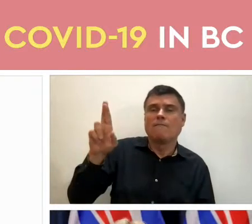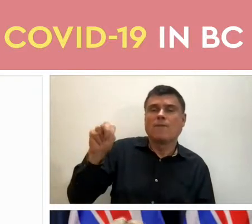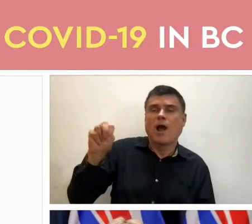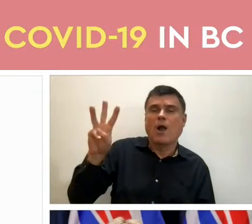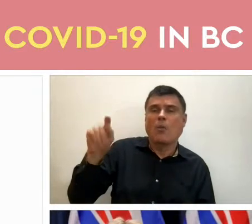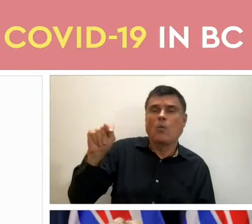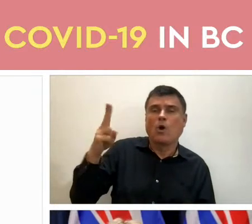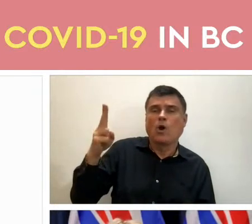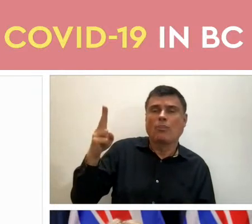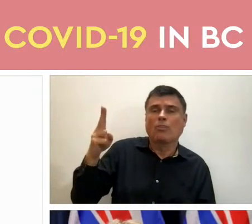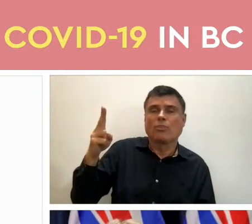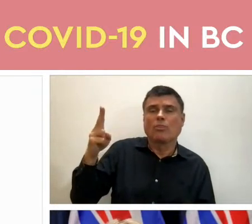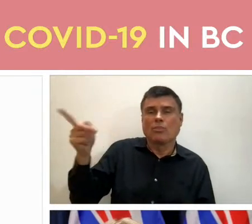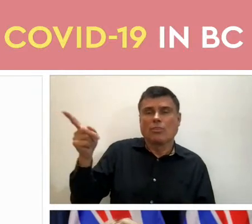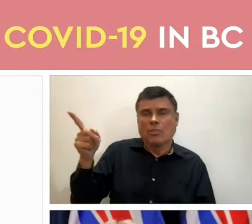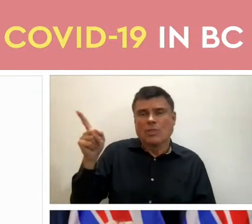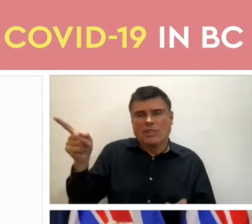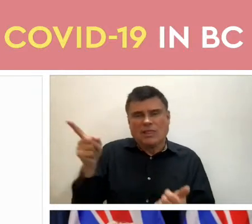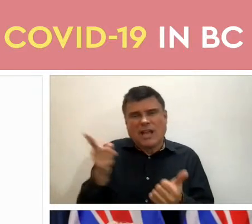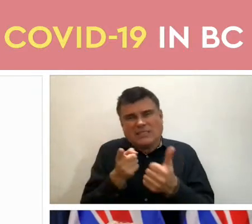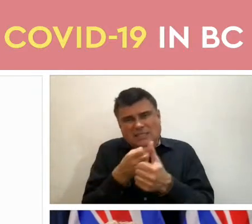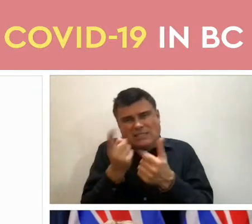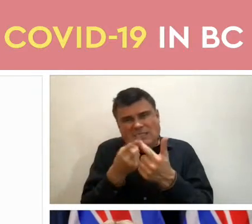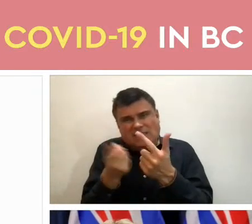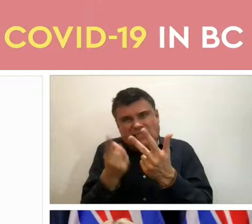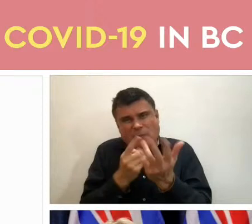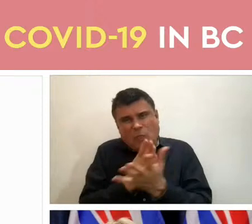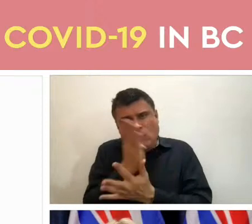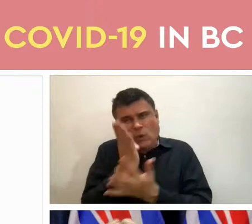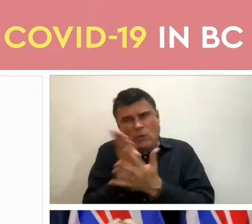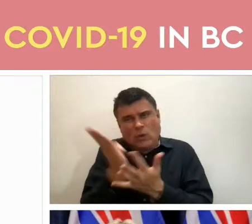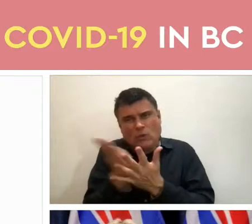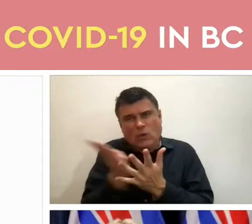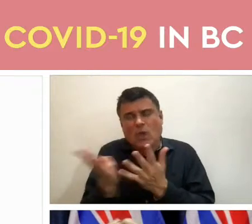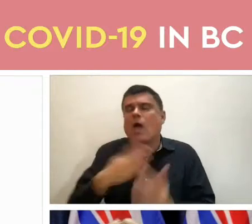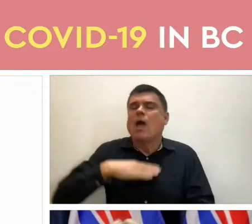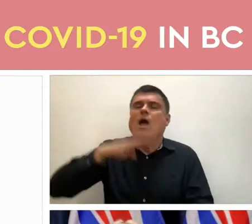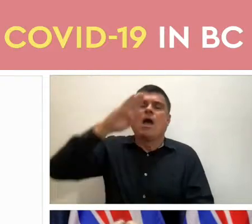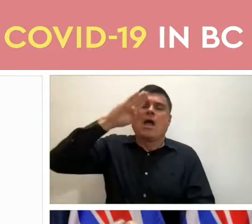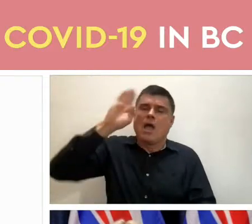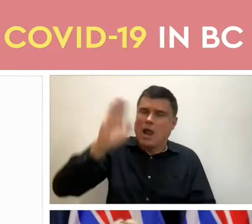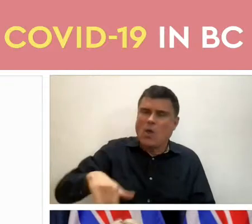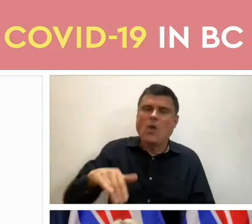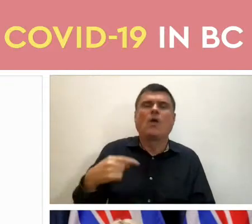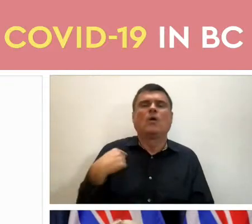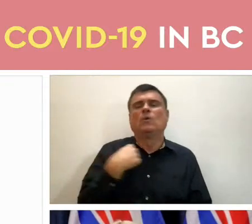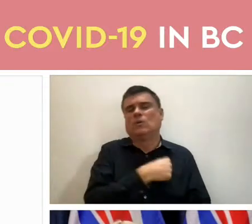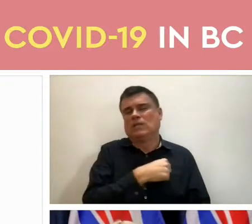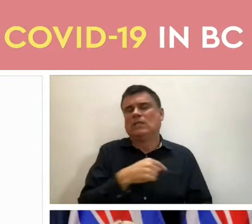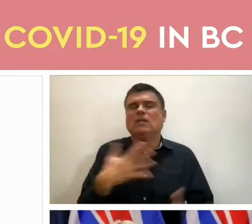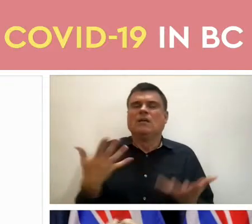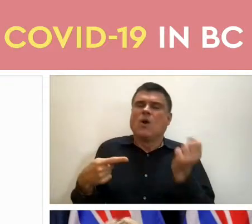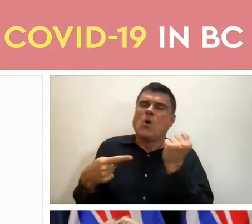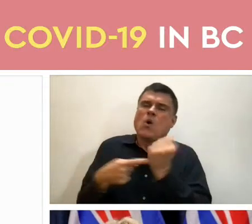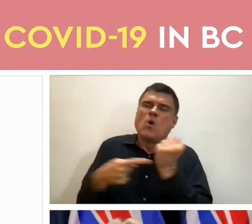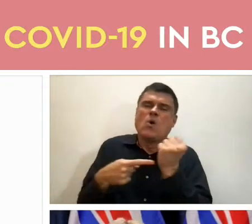year we need to be with our family. We need to be with our friends, our close friends to support